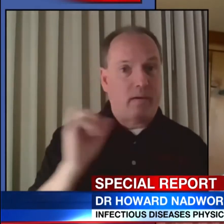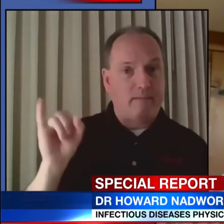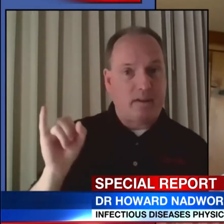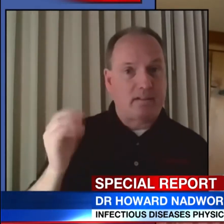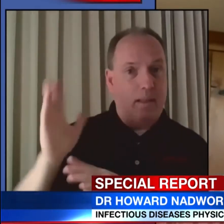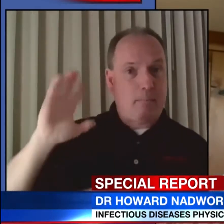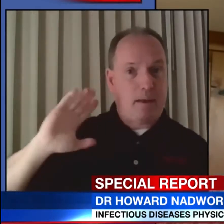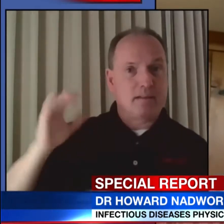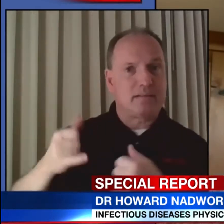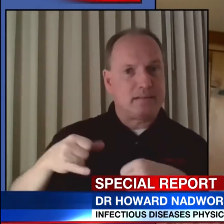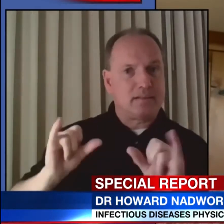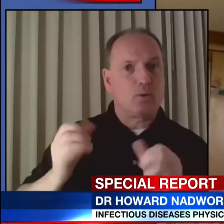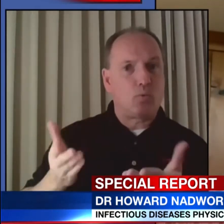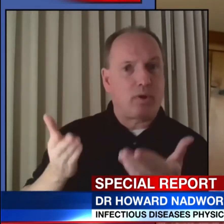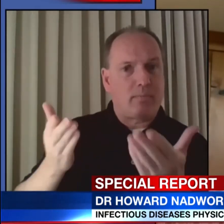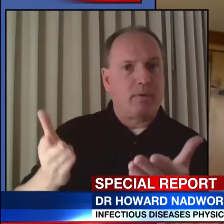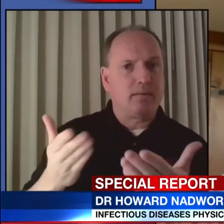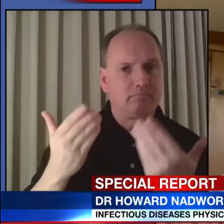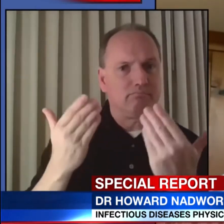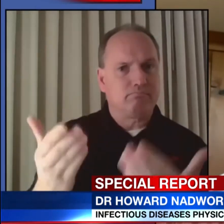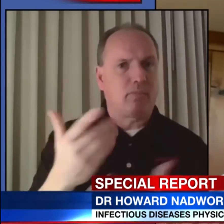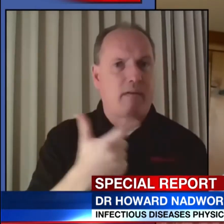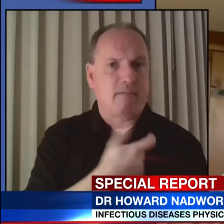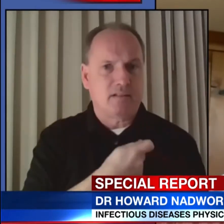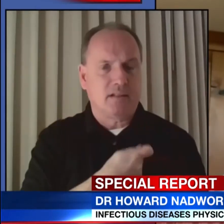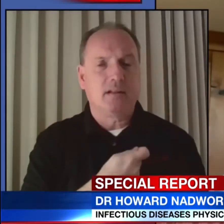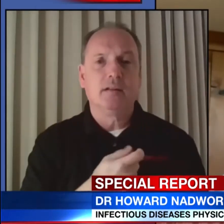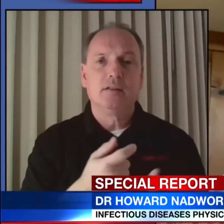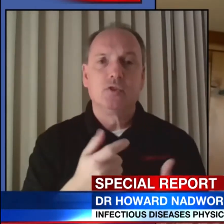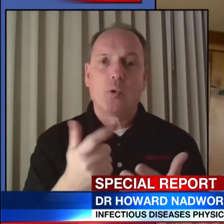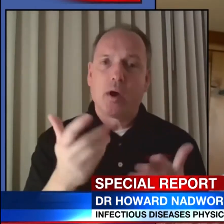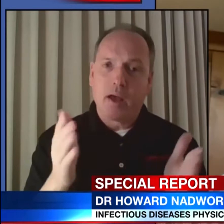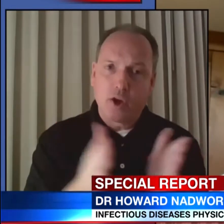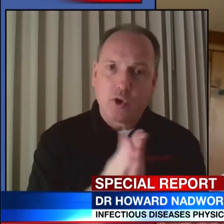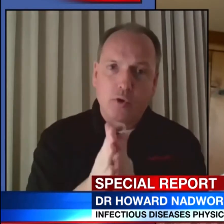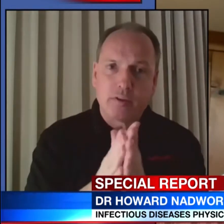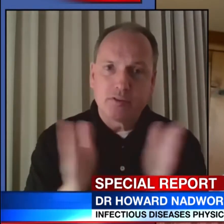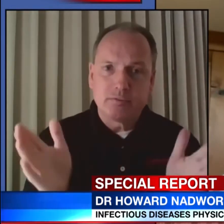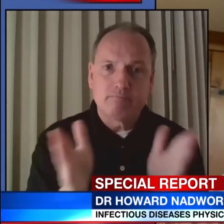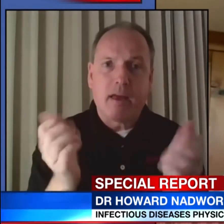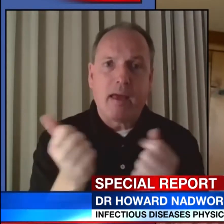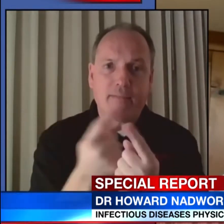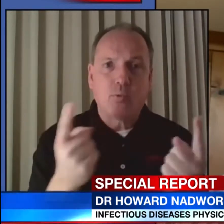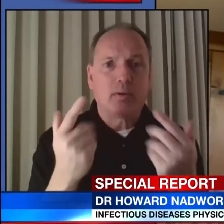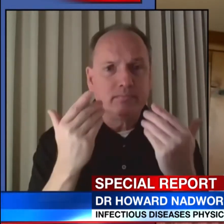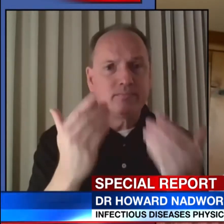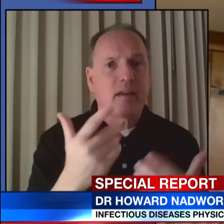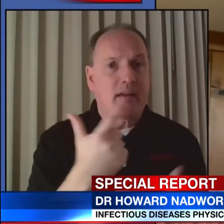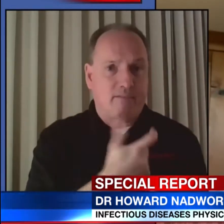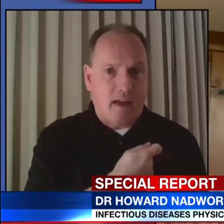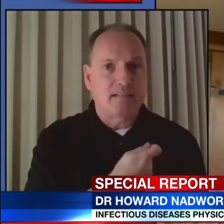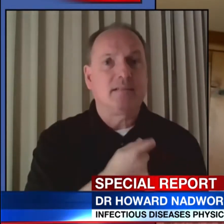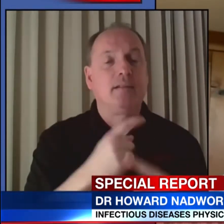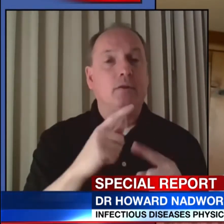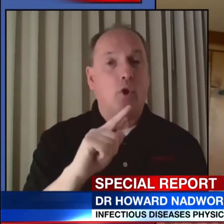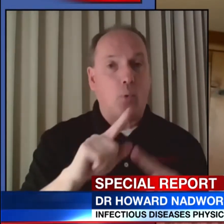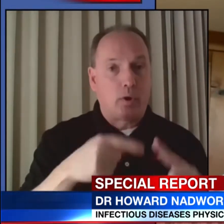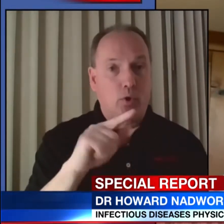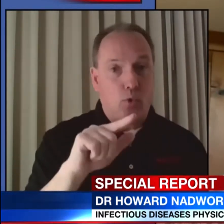EFFECTIVE AT PREVENTING THE INFECTION THAN PAST INFECTION. THAT'S WHY PEOPLE WHO HAVE BEEN INFECTED IN THE PAST ARE STILL RECOMMENDED TO BE